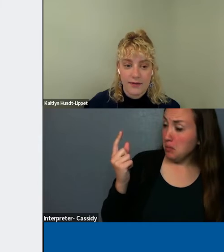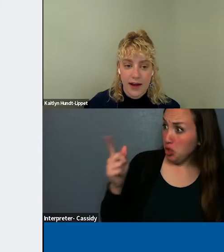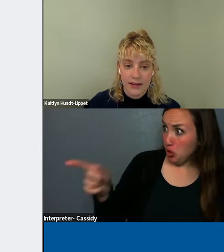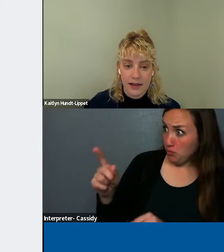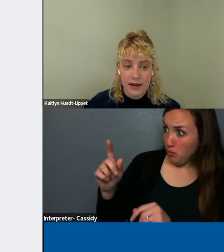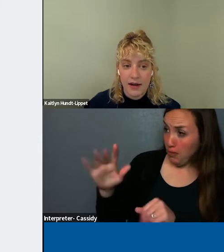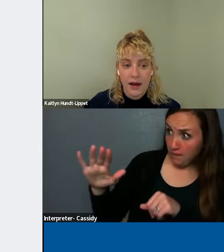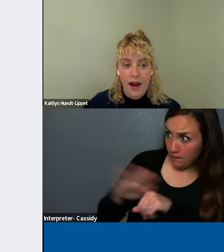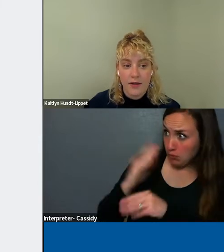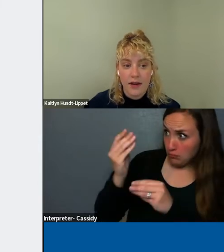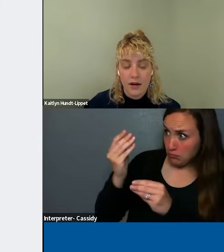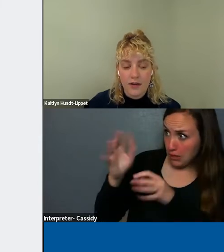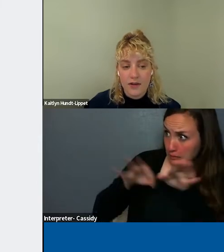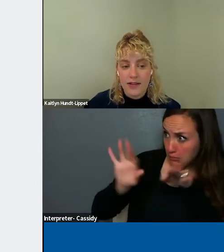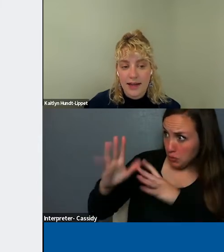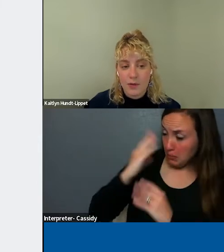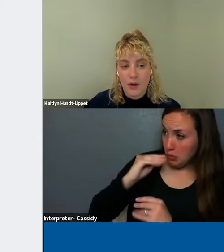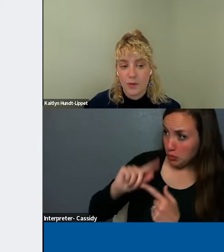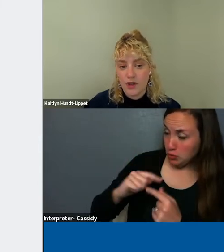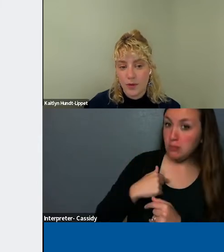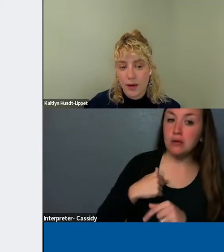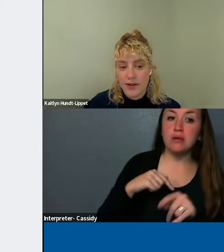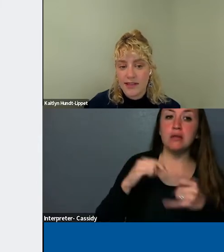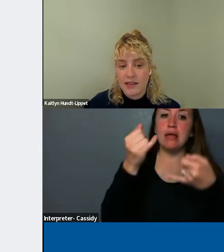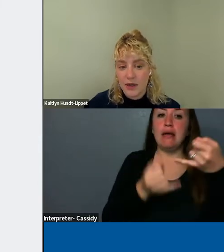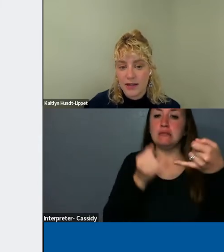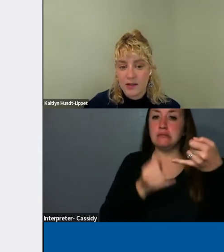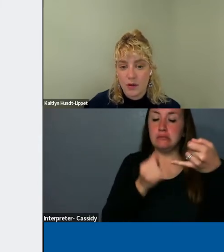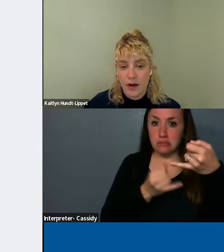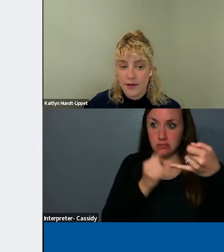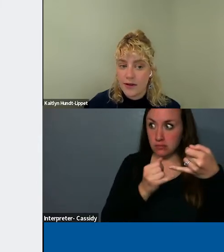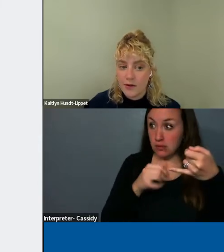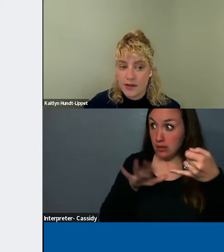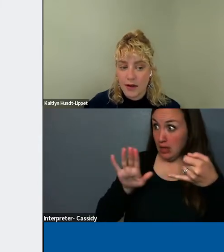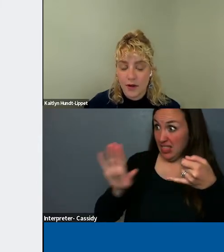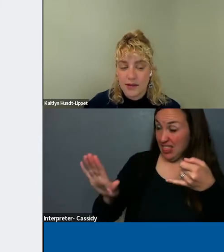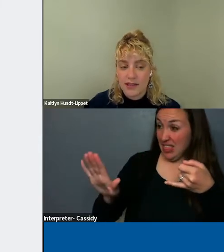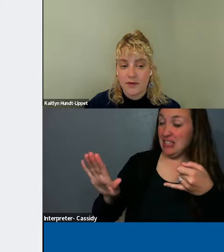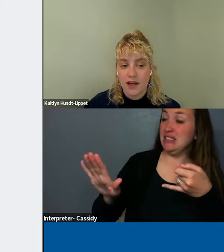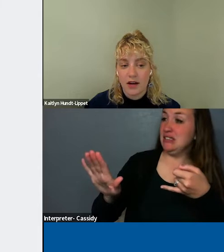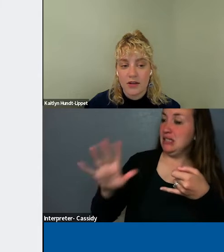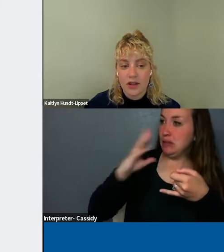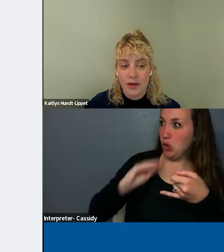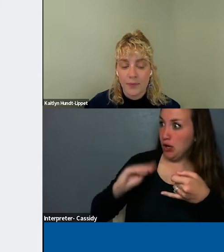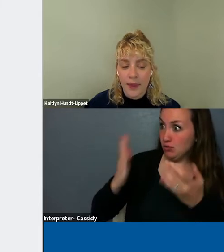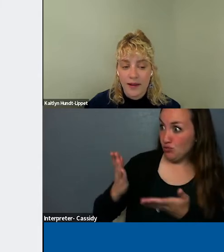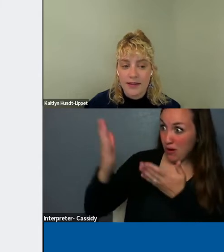and to validate it. And then also this last one: would you recommend this experience to other users of your assistive technology?